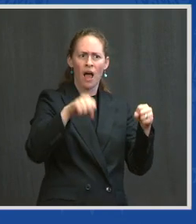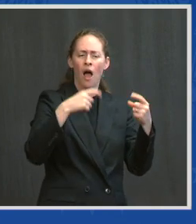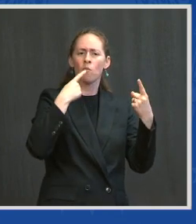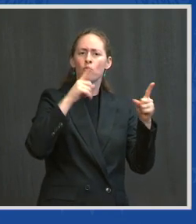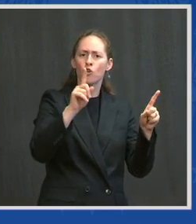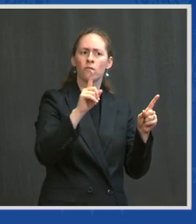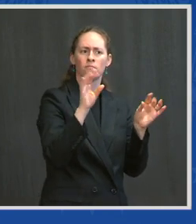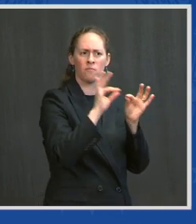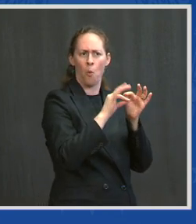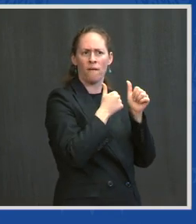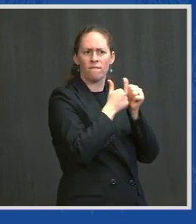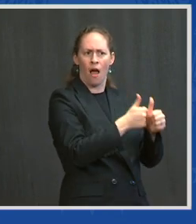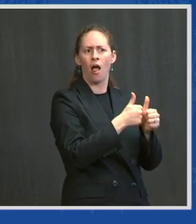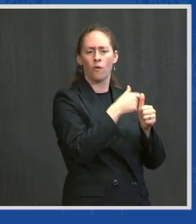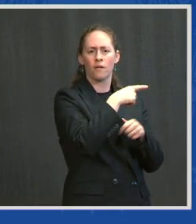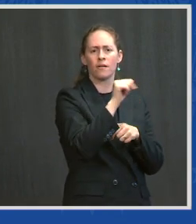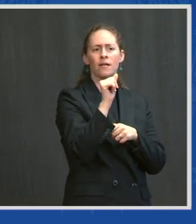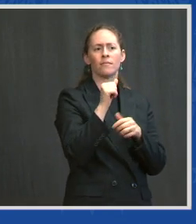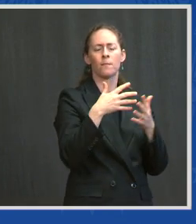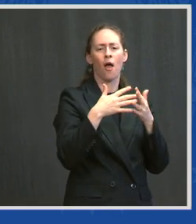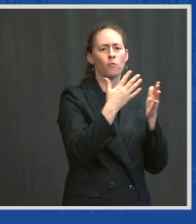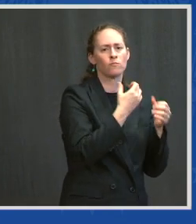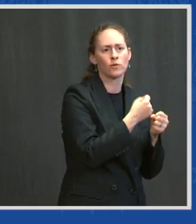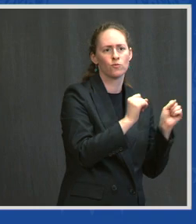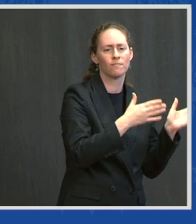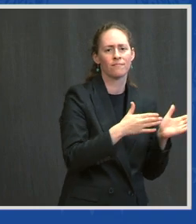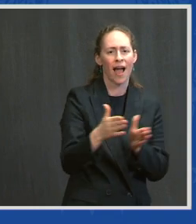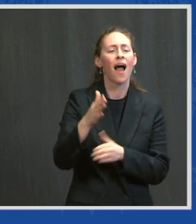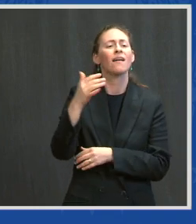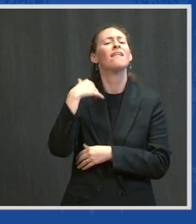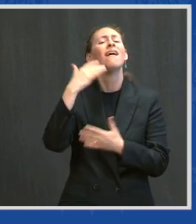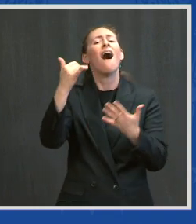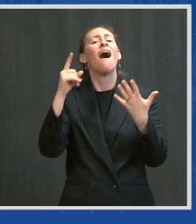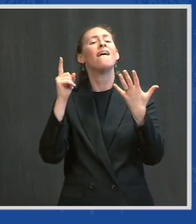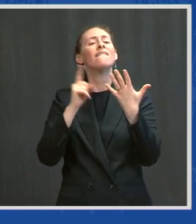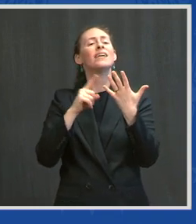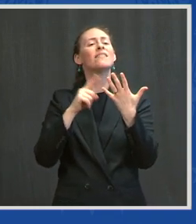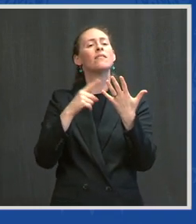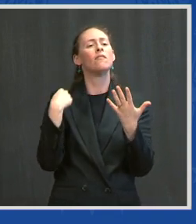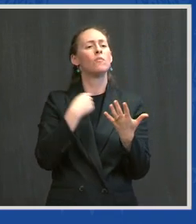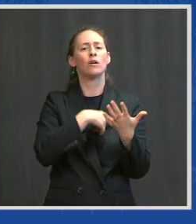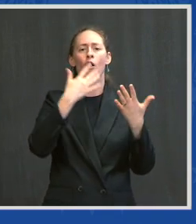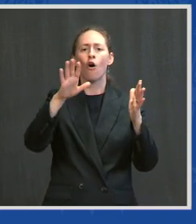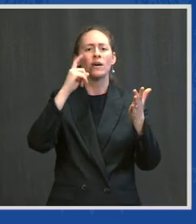Fifth, and I'll close with this: We talked about the lives we lost -- have already been lost and the lives that we can save.